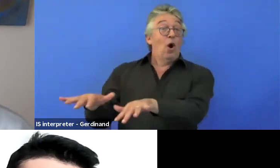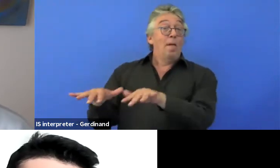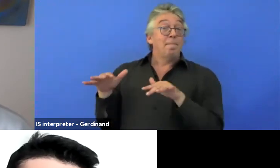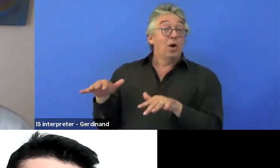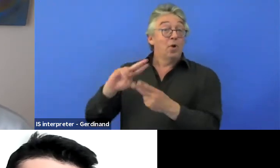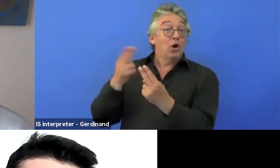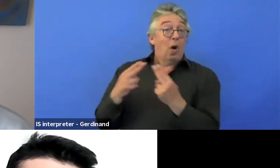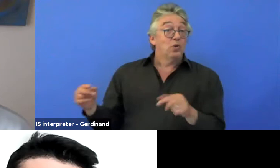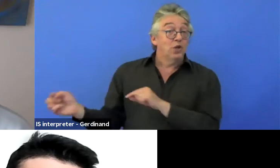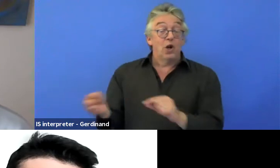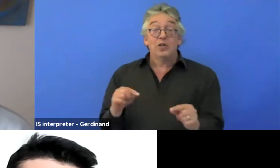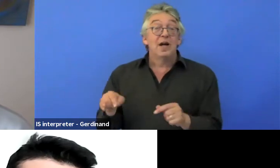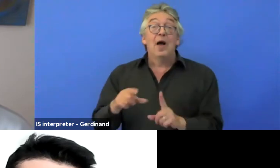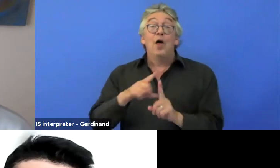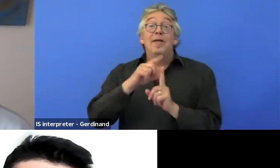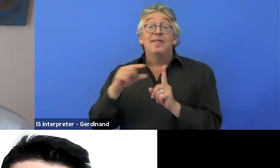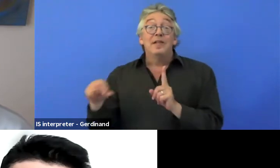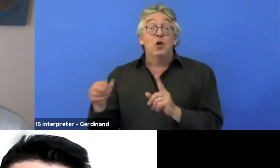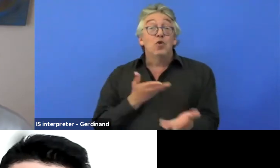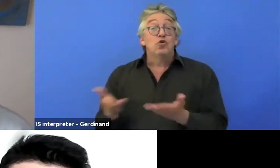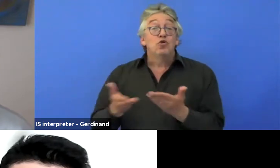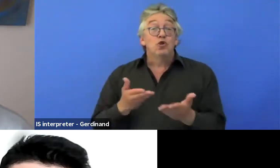It is the Digital Services Act and Digital Market act.